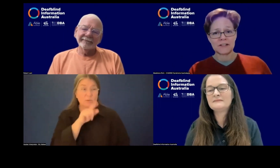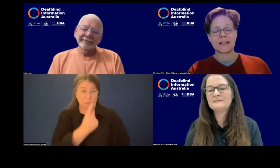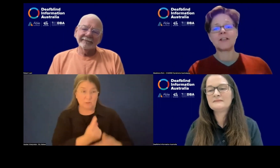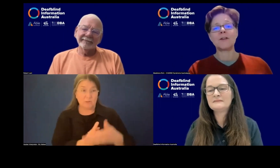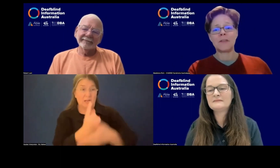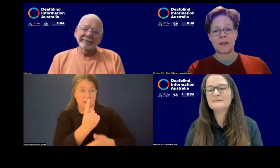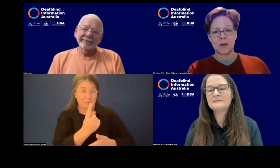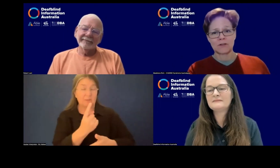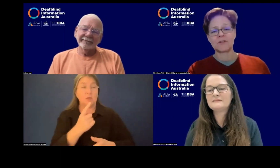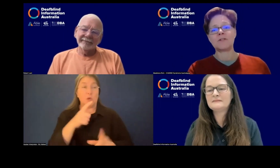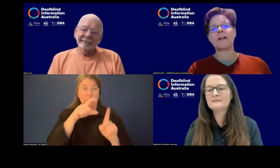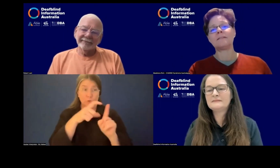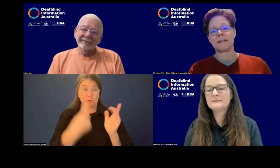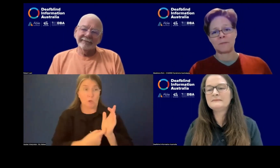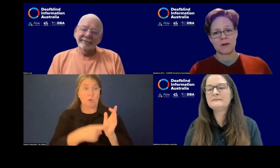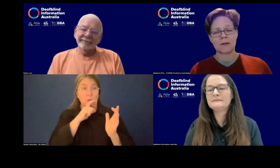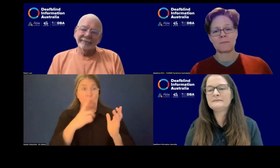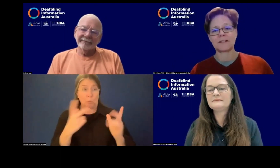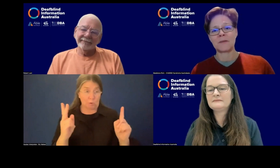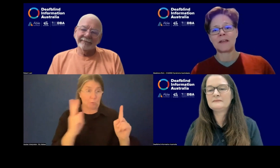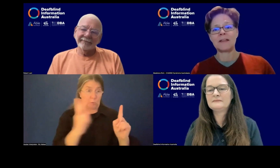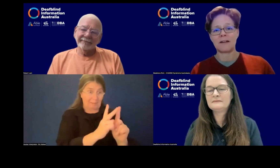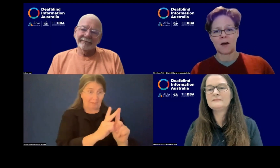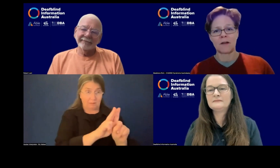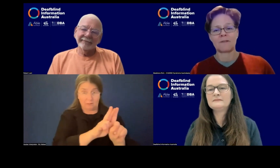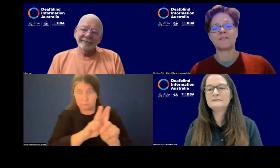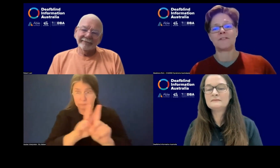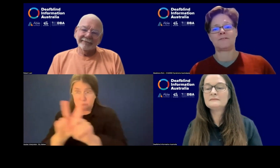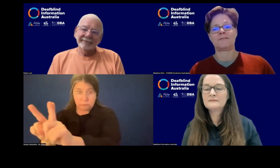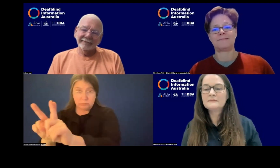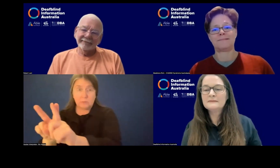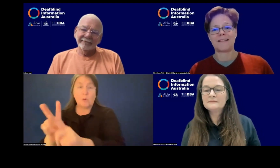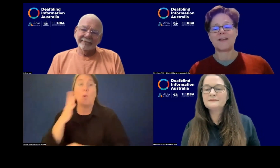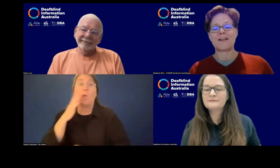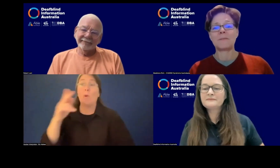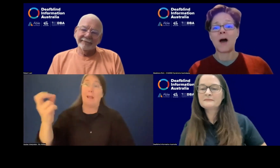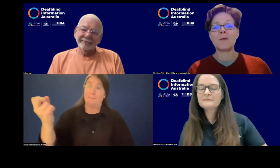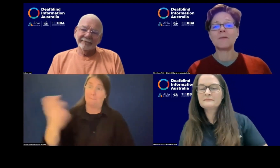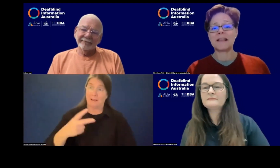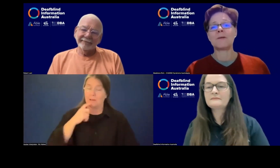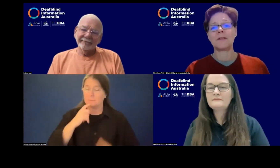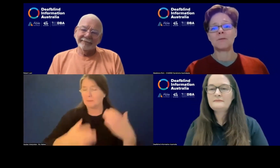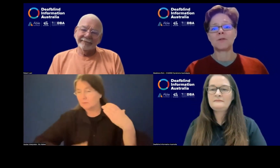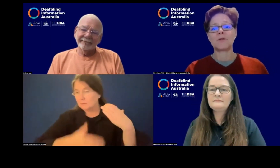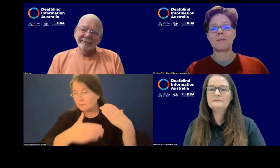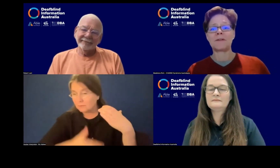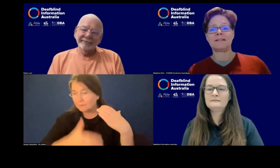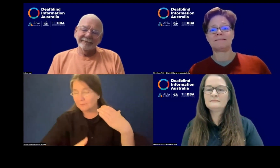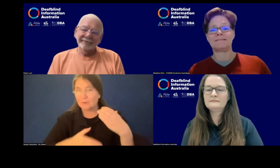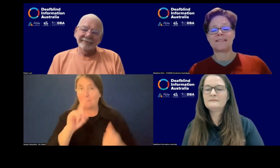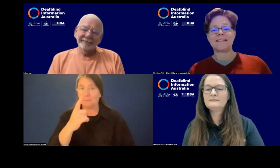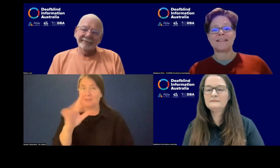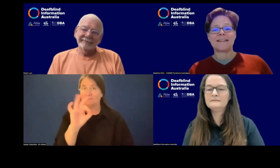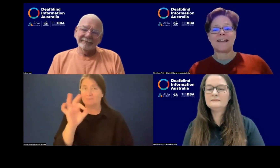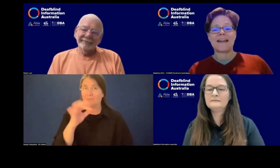are going to take you, they're going to do that and when you come back to me I'll comfort you. But I was there when it was all happening.